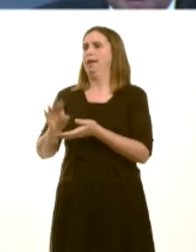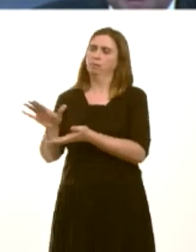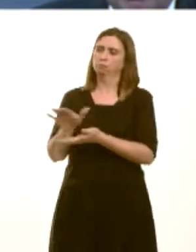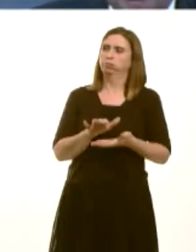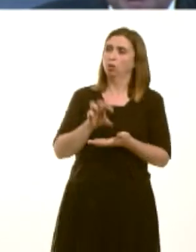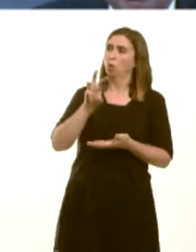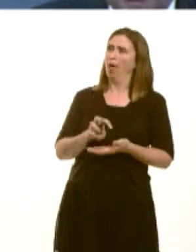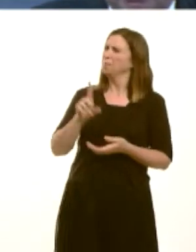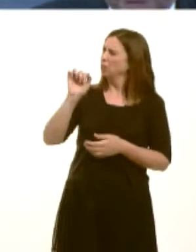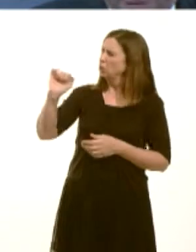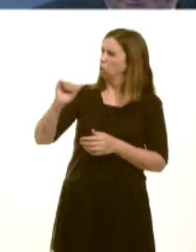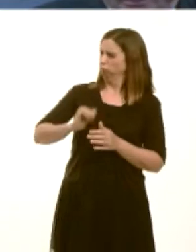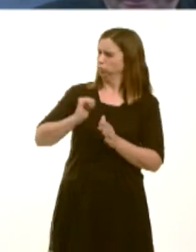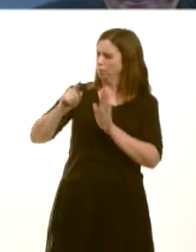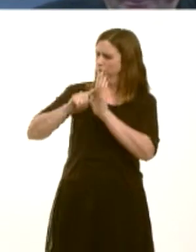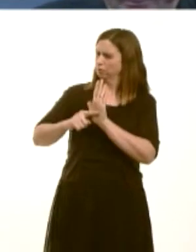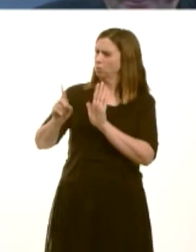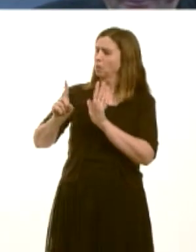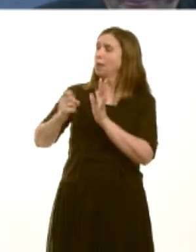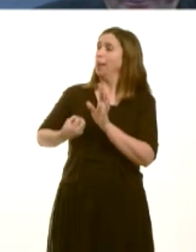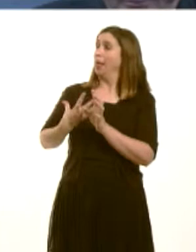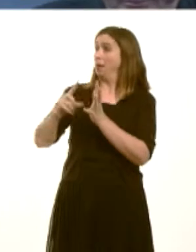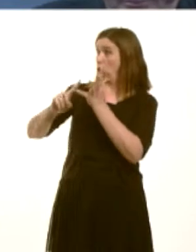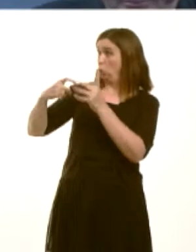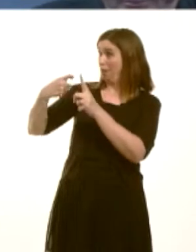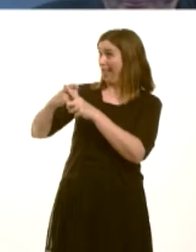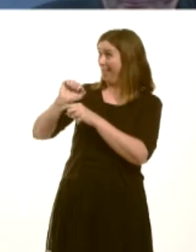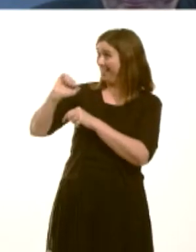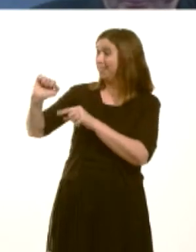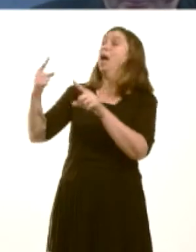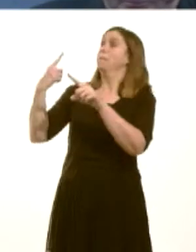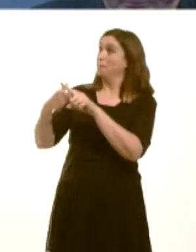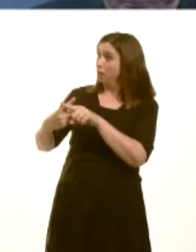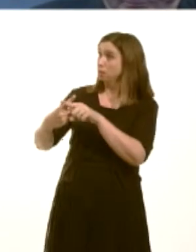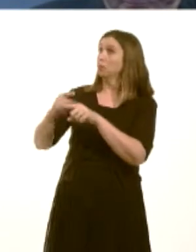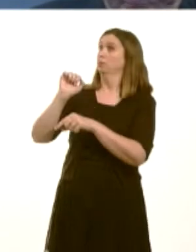because the Labour UK manifesto, the same as the Tory UK manifesto, doesn't mention